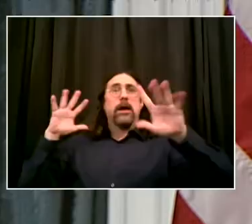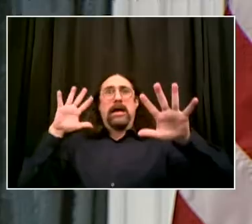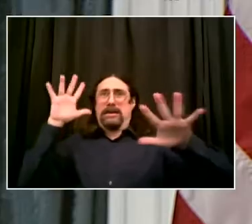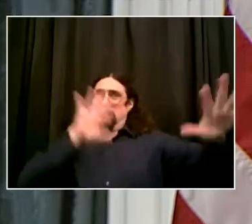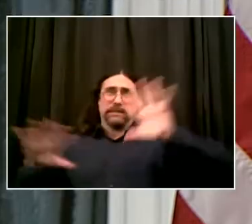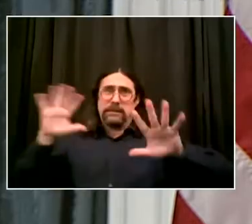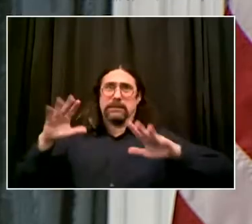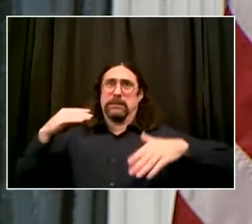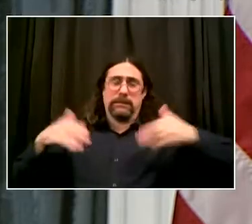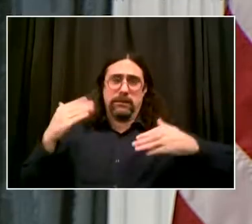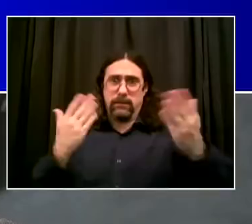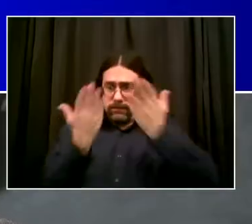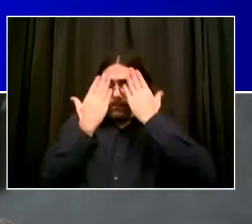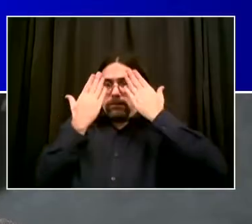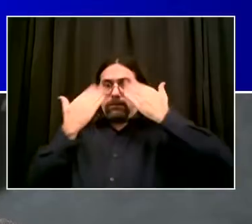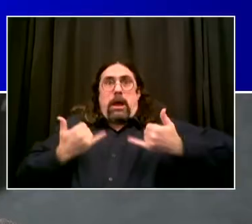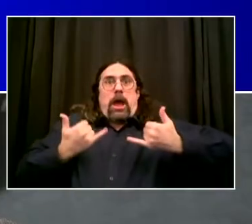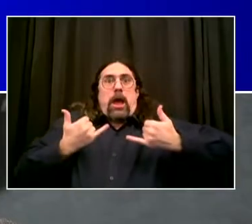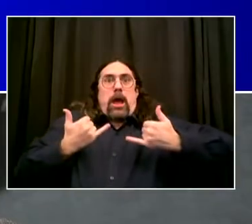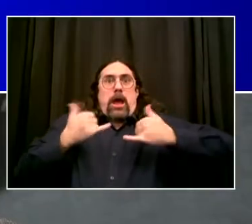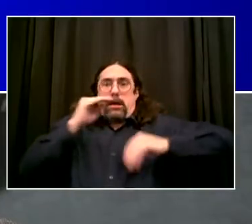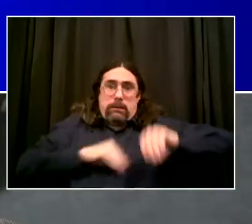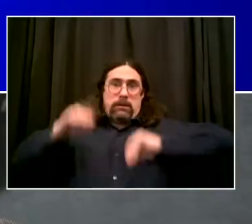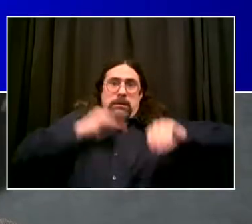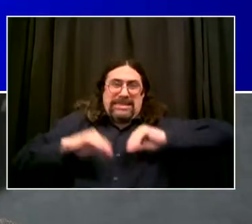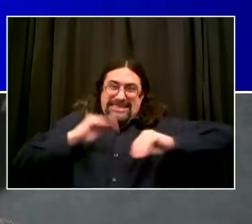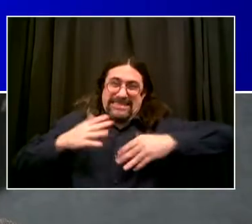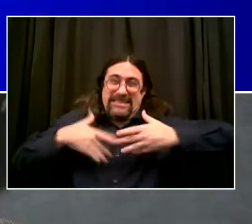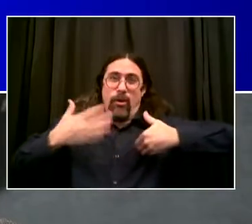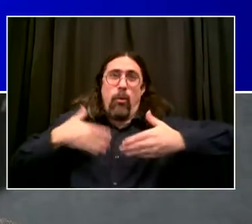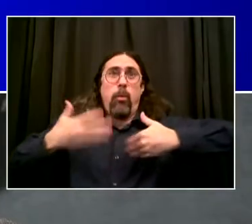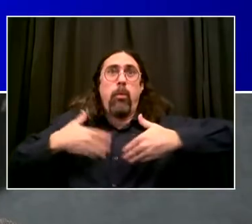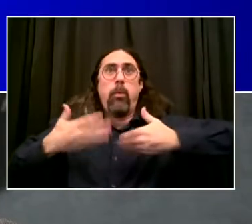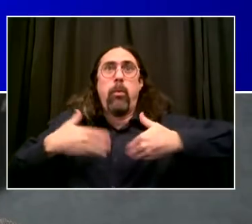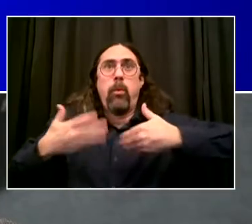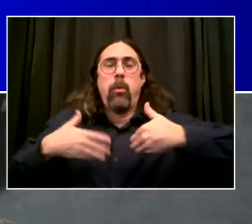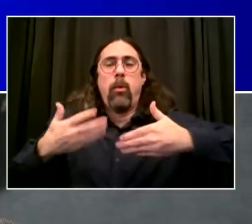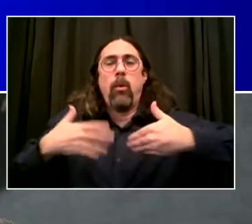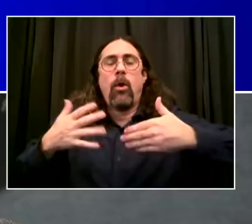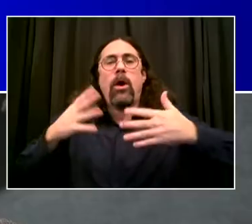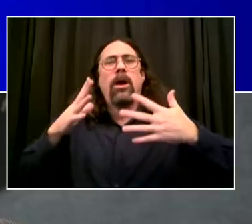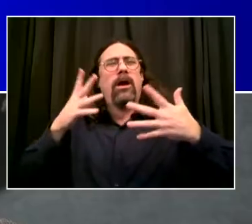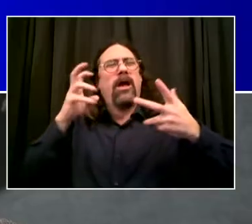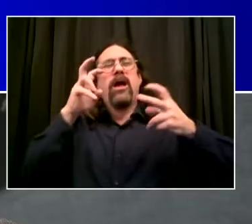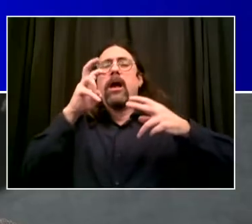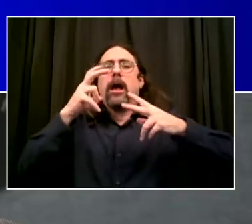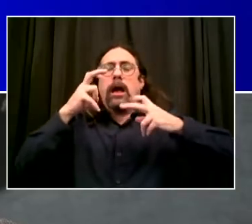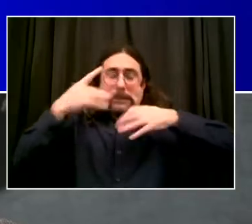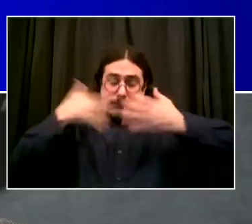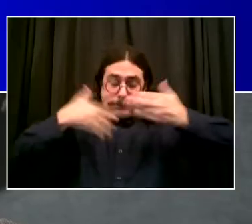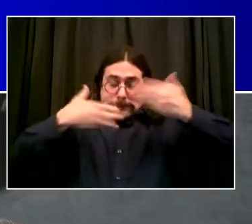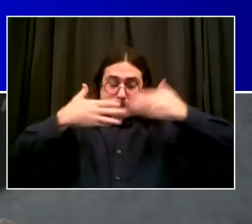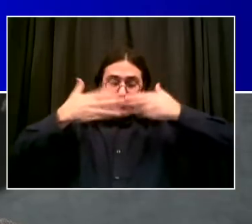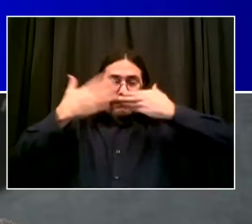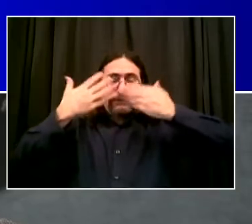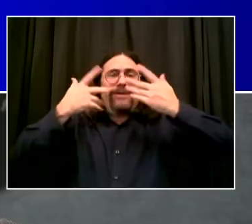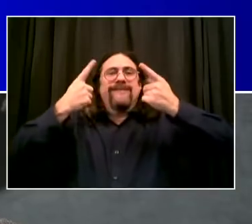WE THINK ABOUT RECOVERY, LOOKING UP FROM THE HERE AND NOW, LOOKING FORWARD WHERE WE GOING, EVERY